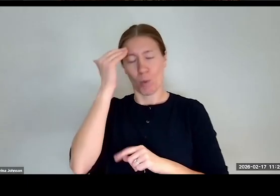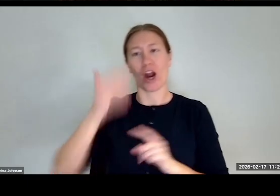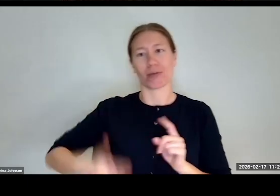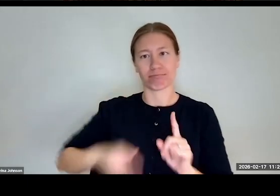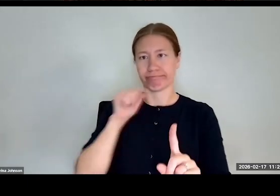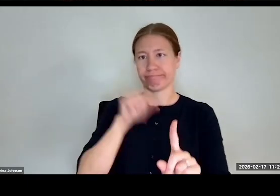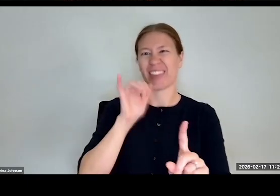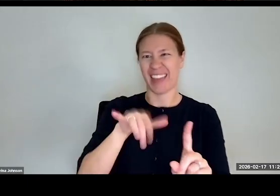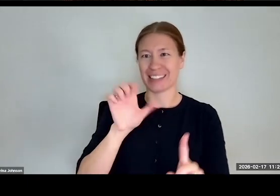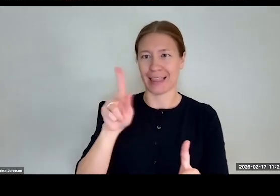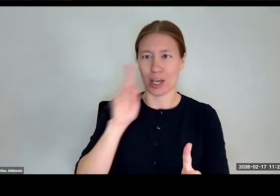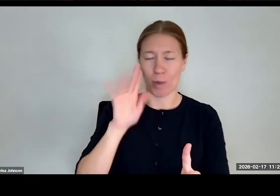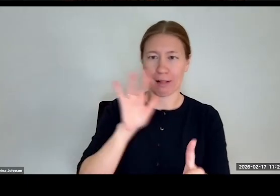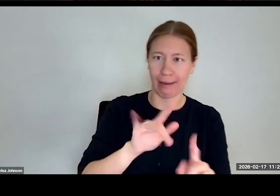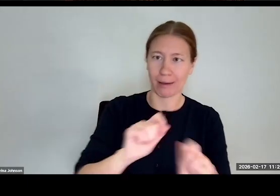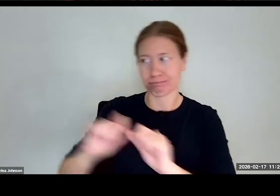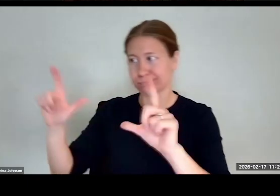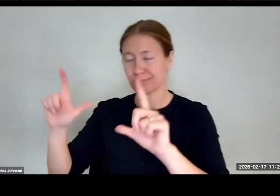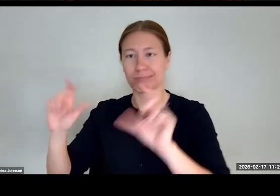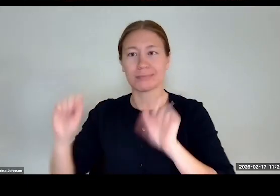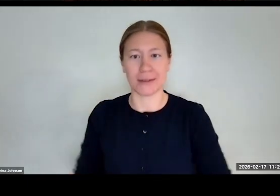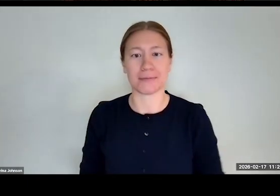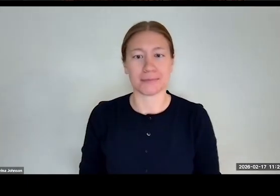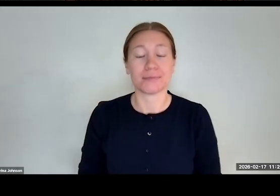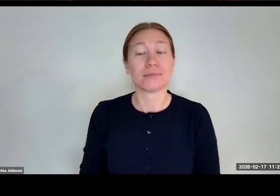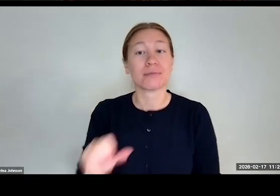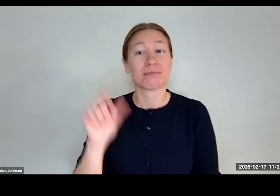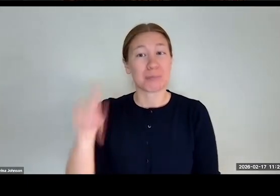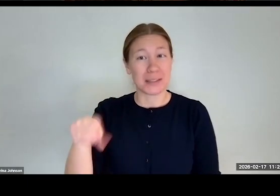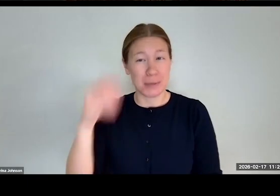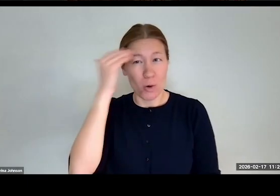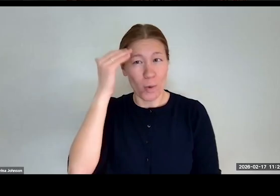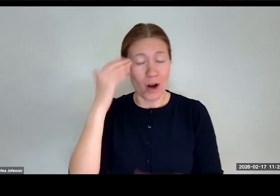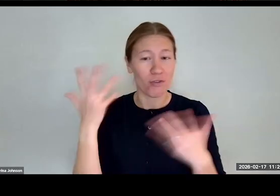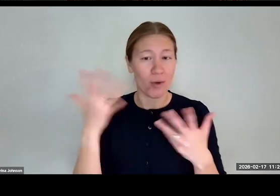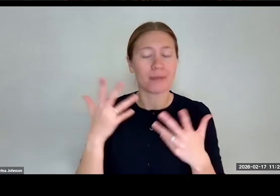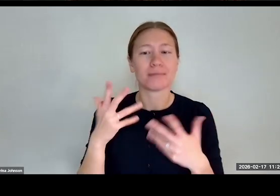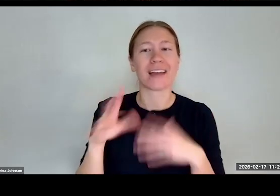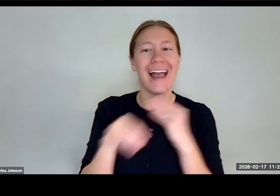The other thing that we need to be thinking about with our links is that they should have be linked to descriptive text.